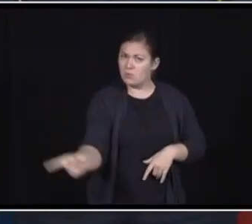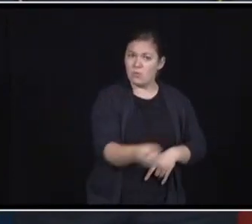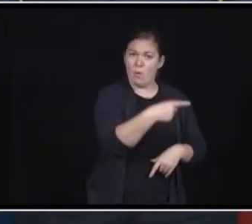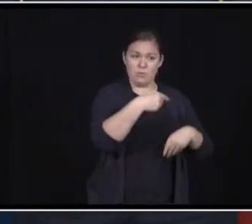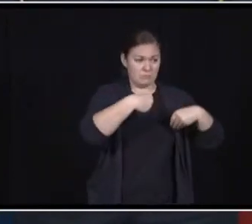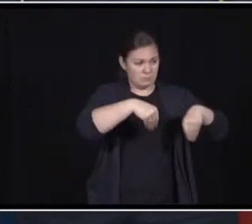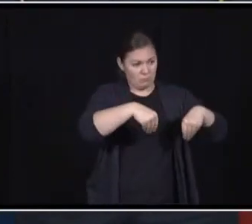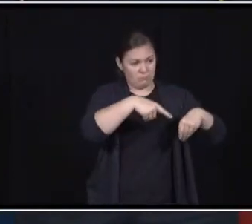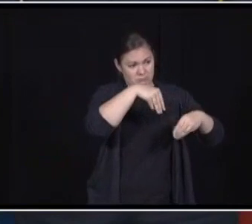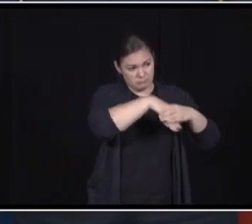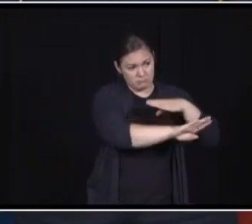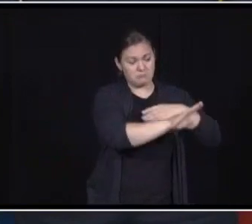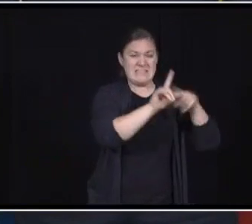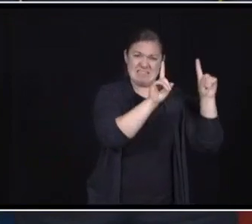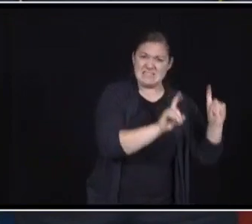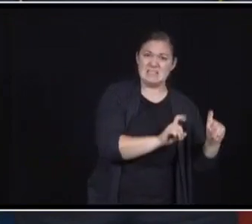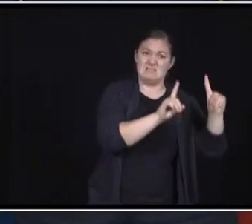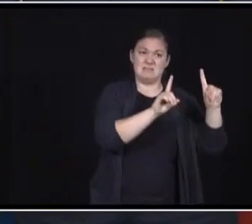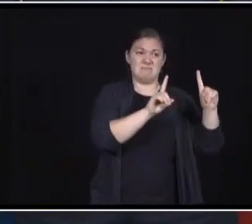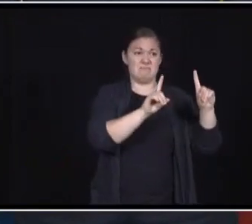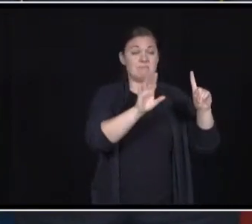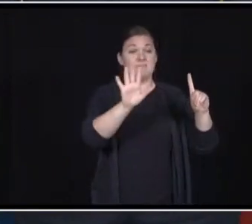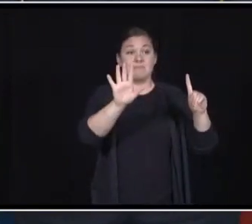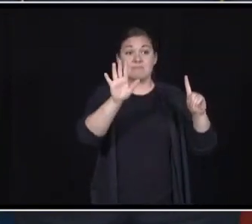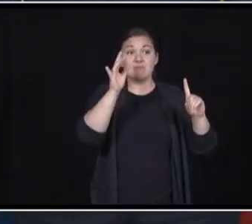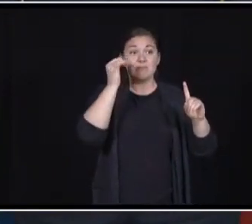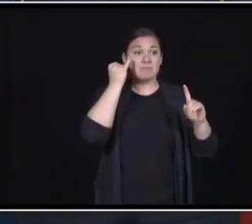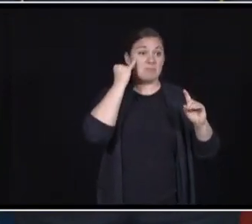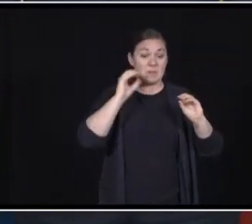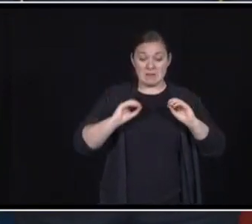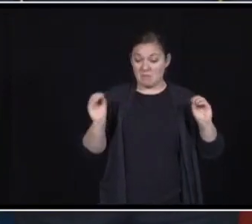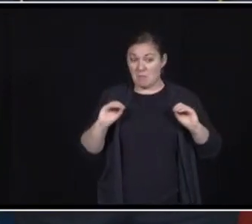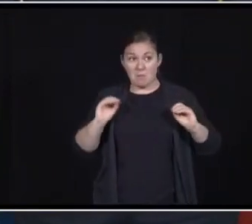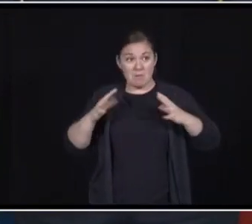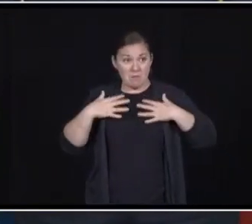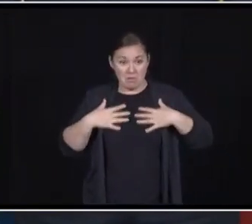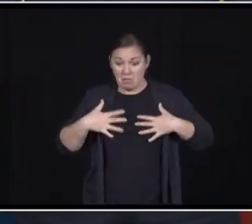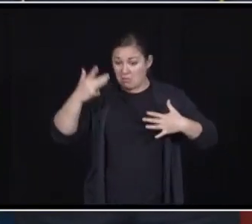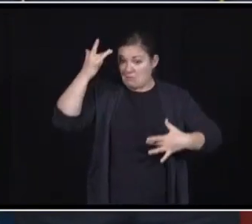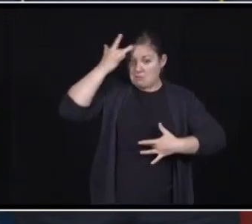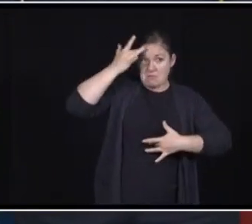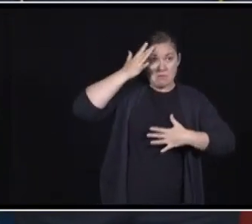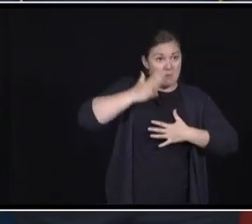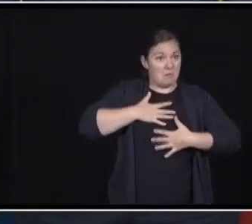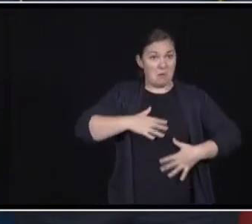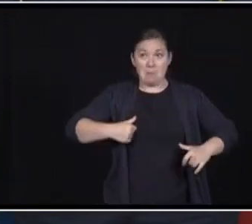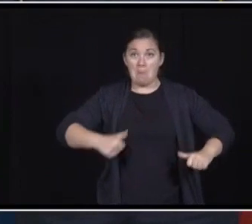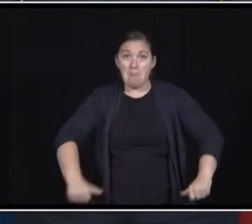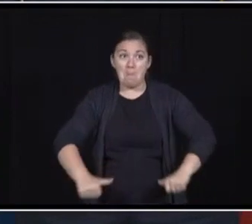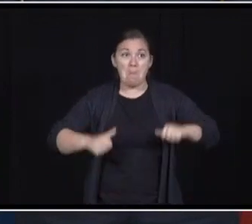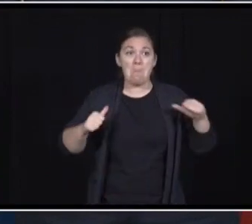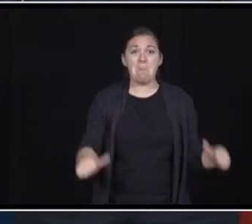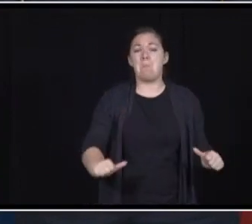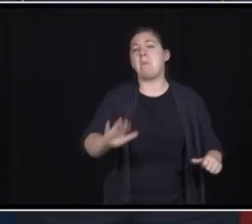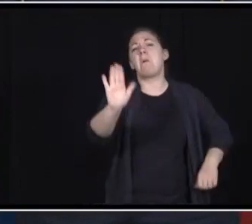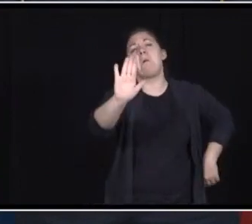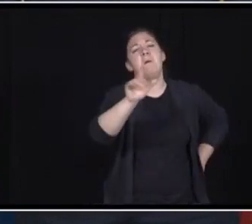get tested. But we always emphasize if you do not show any symptoms, et al., please do not get tested.